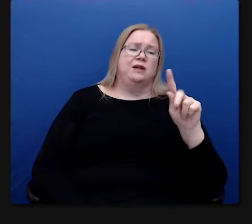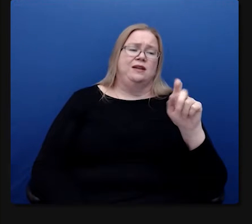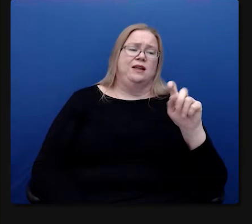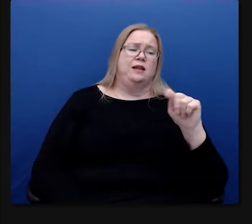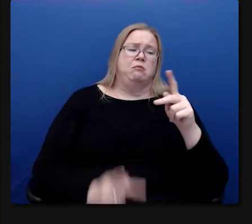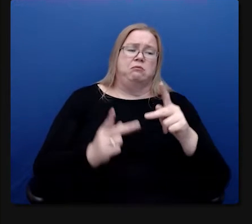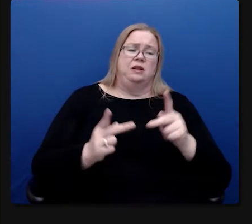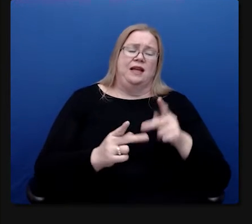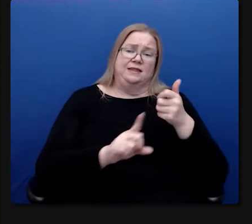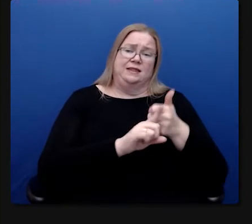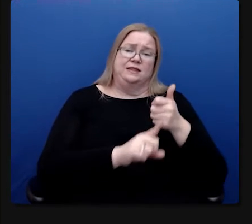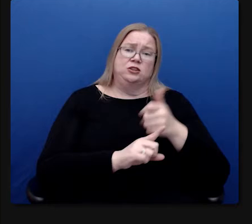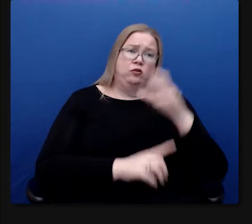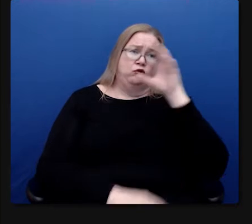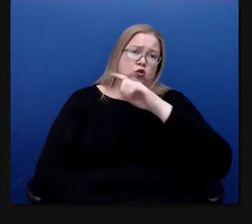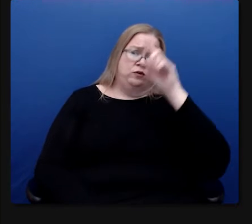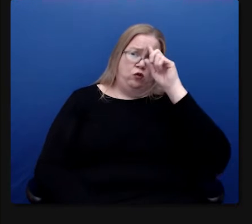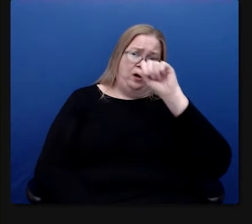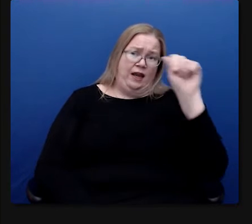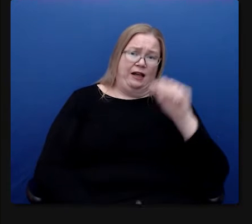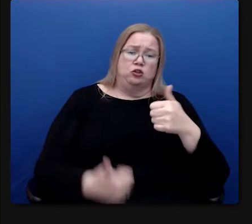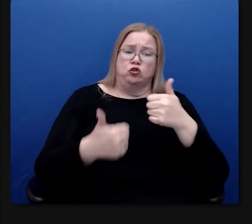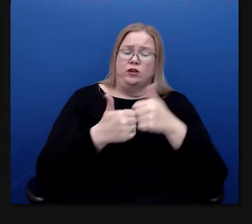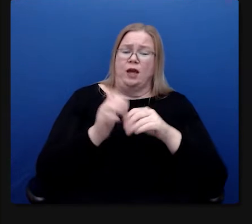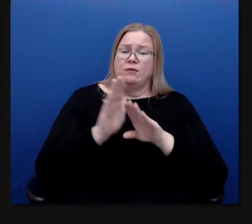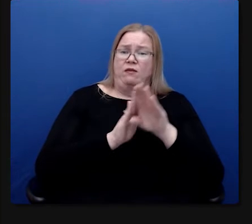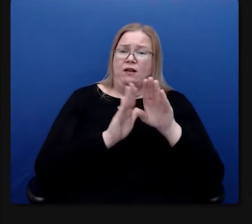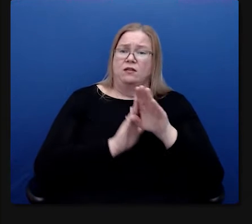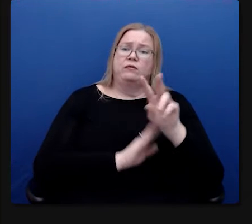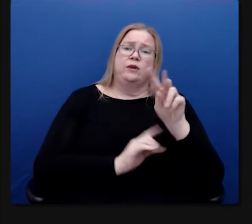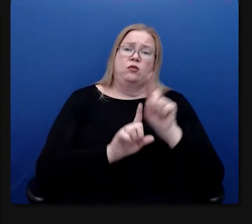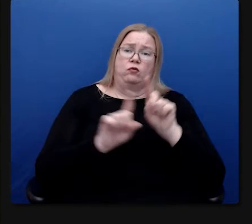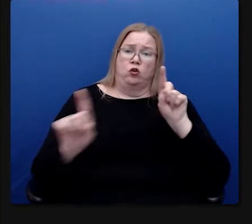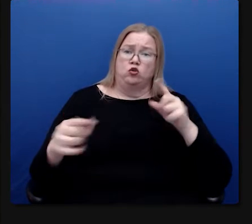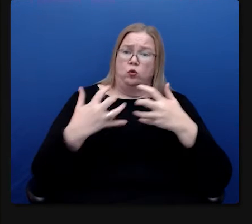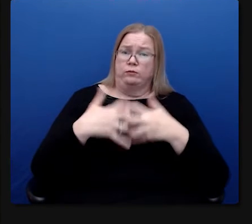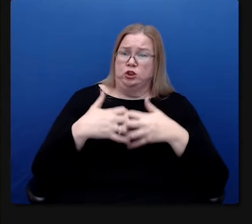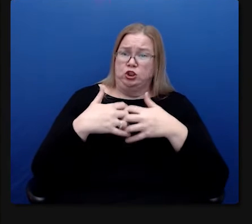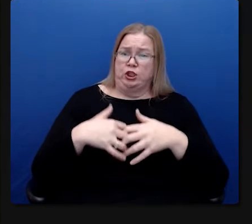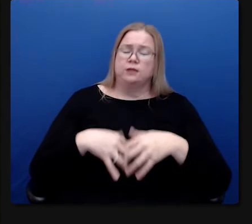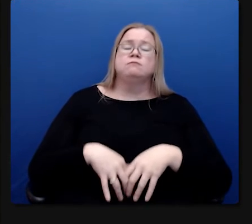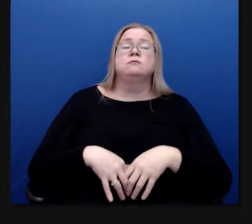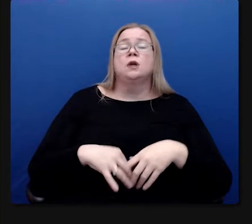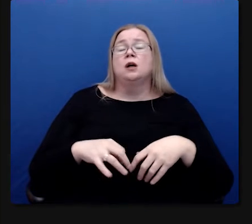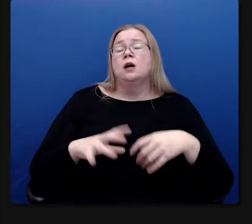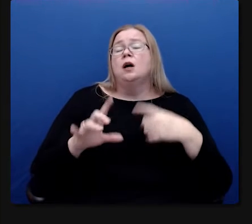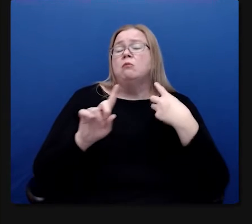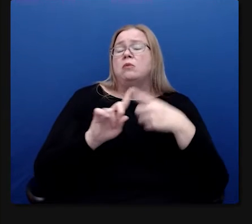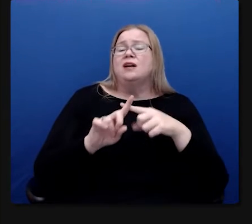by searching for Azure Game Development Virtual Machine. Alternatively, I will have some links